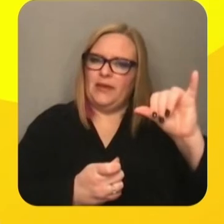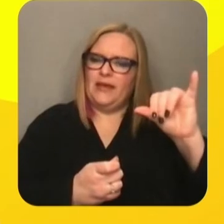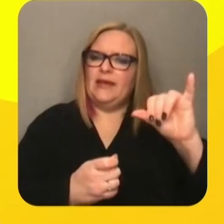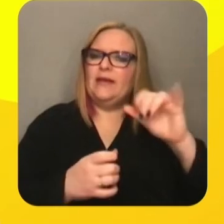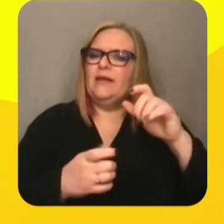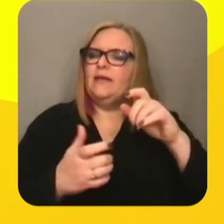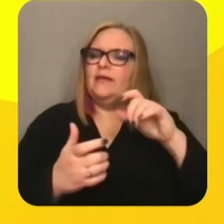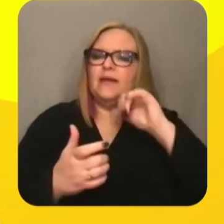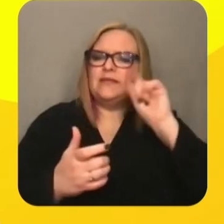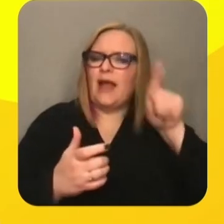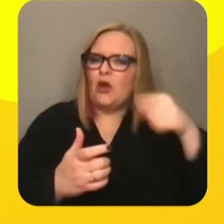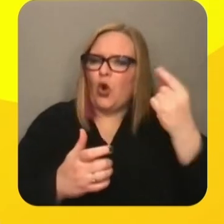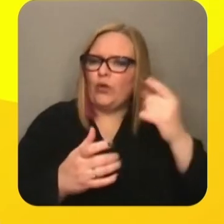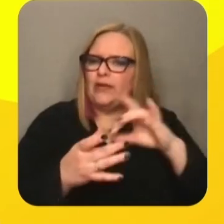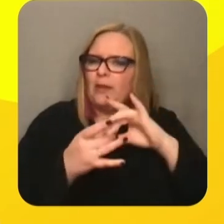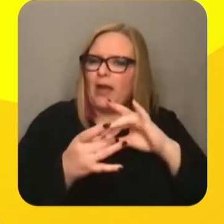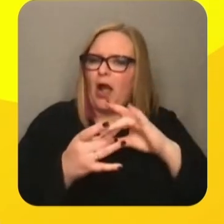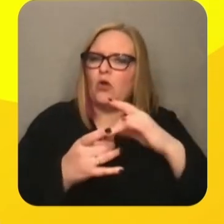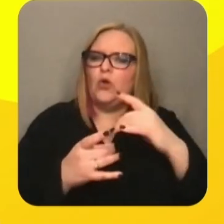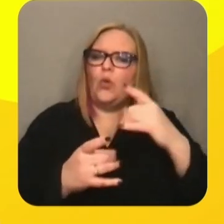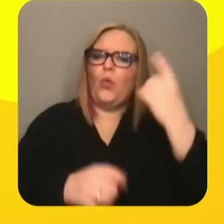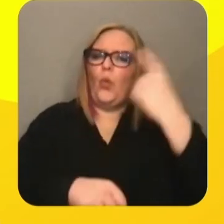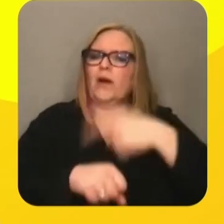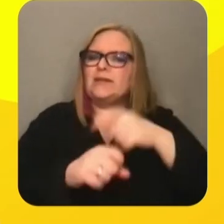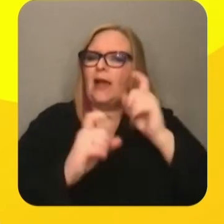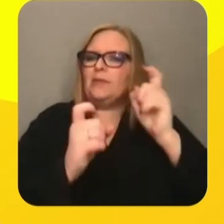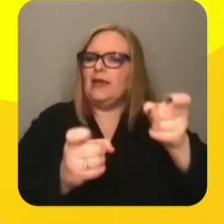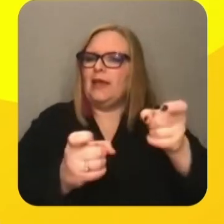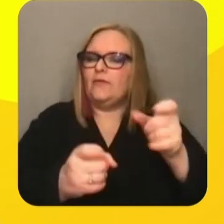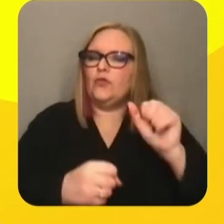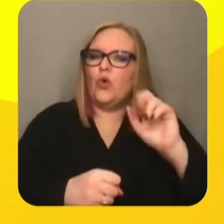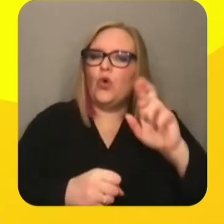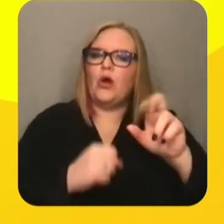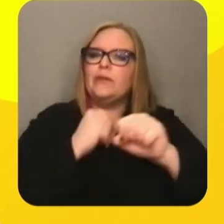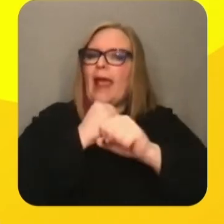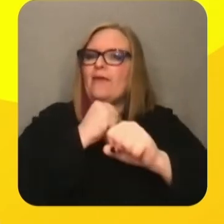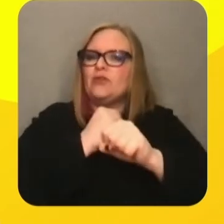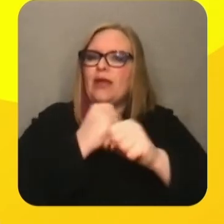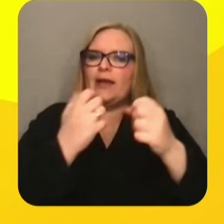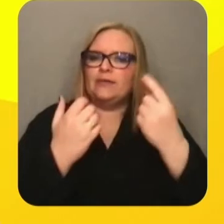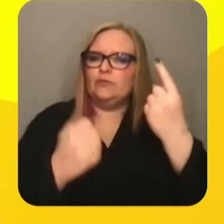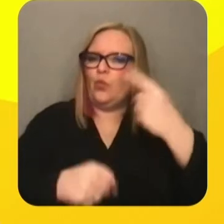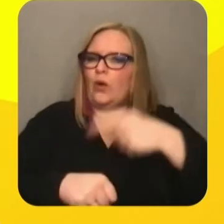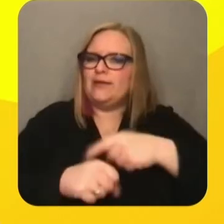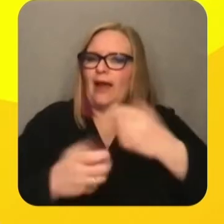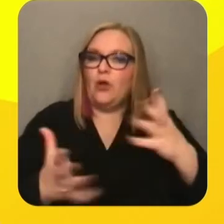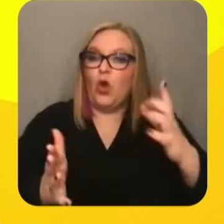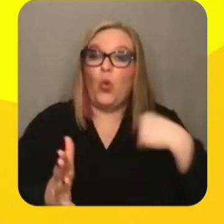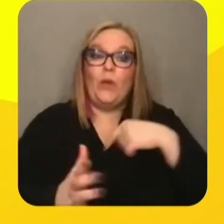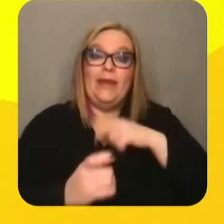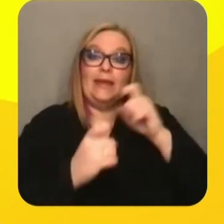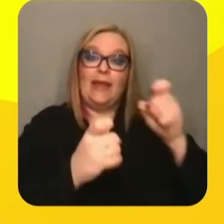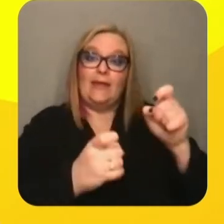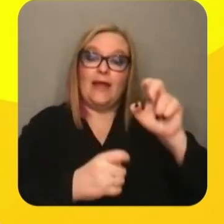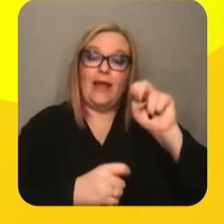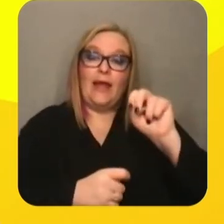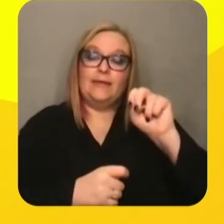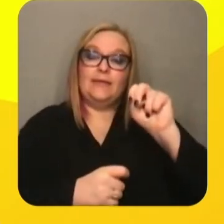sort of one-off gifts and sort of publicity stunts and saying, "Hey, we gave to the NAACP today, congratulations to ourselves,"